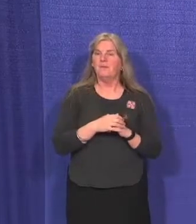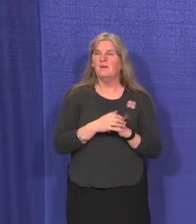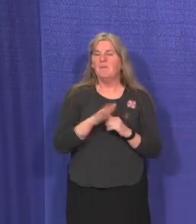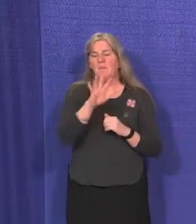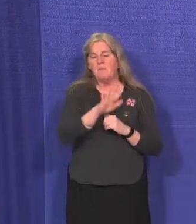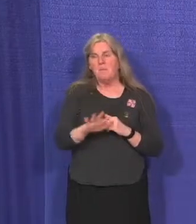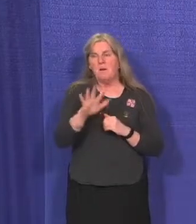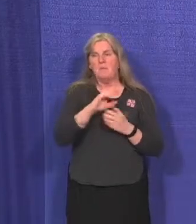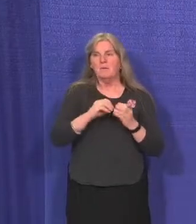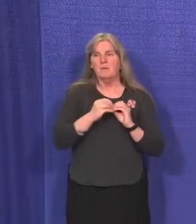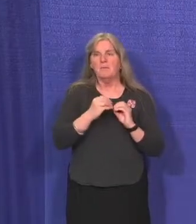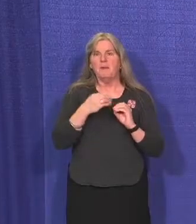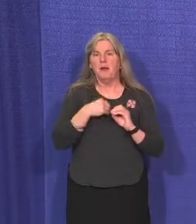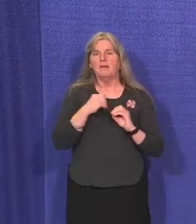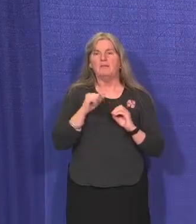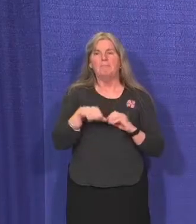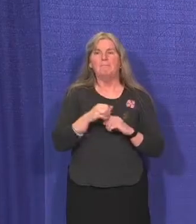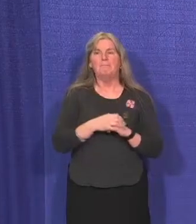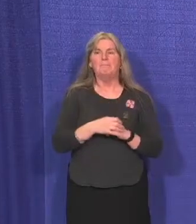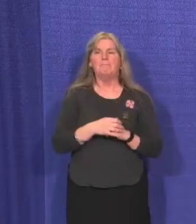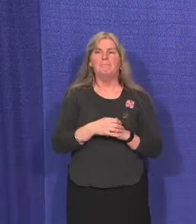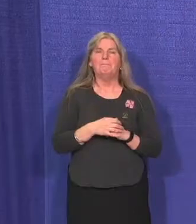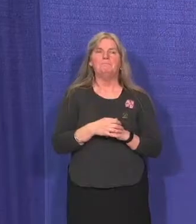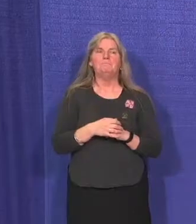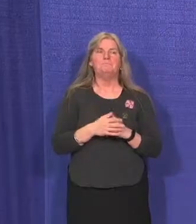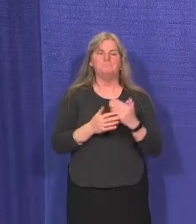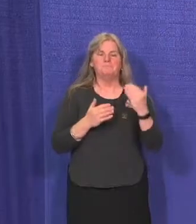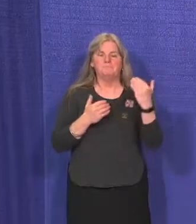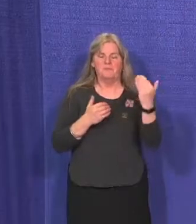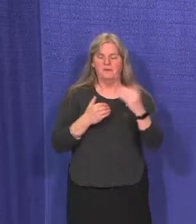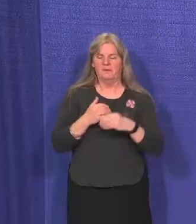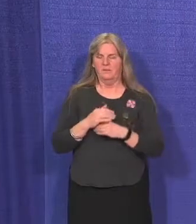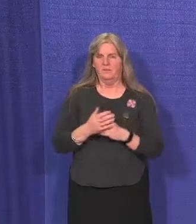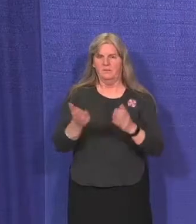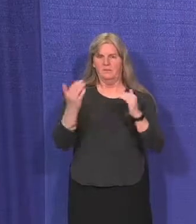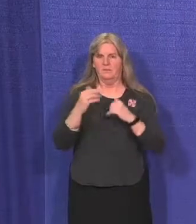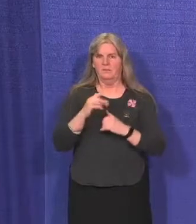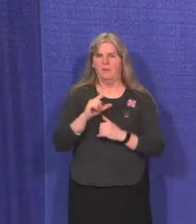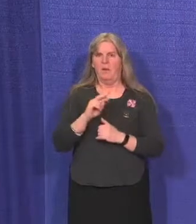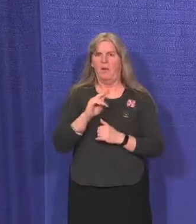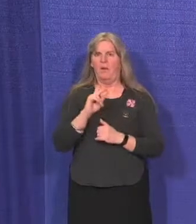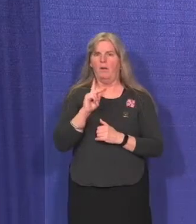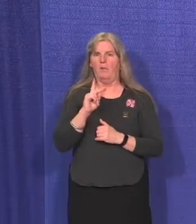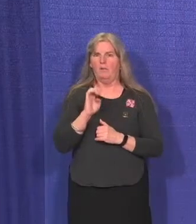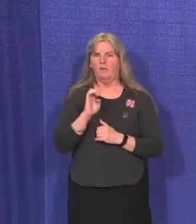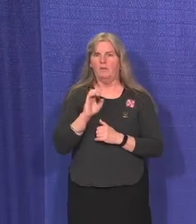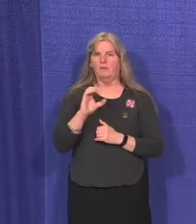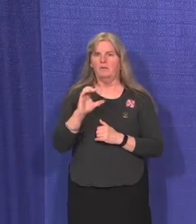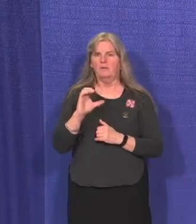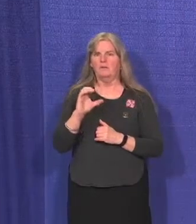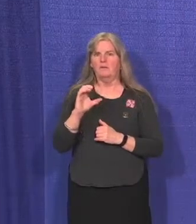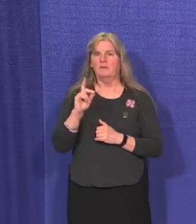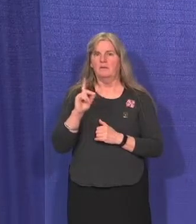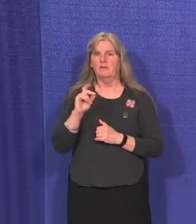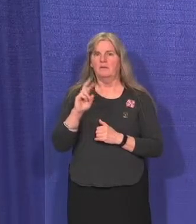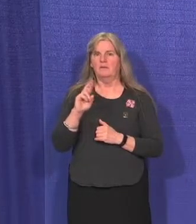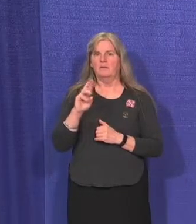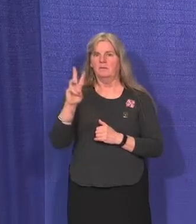Is not tracked separately?